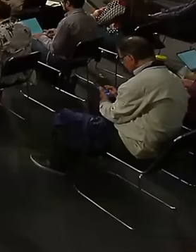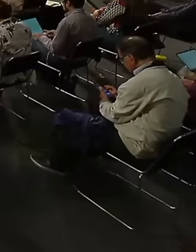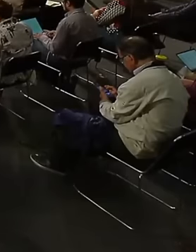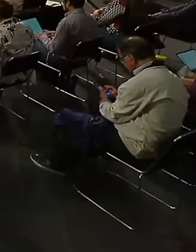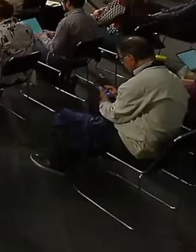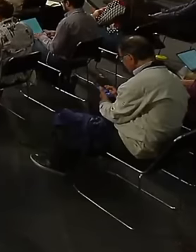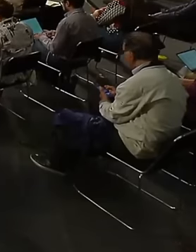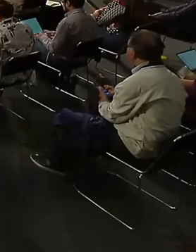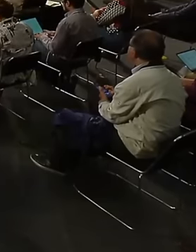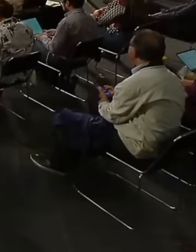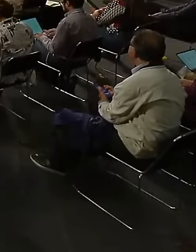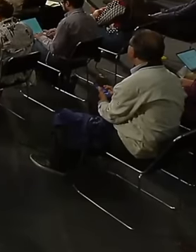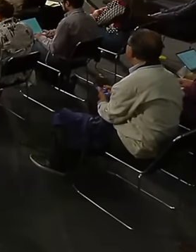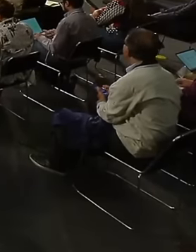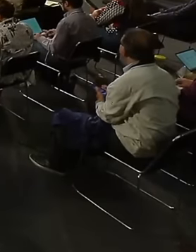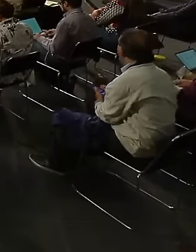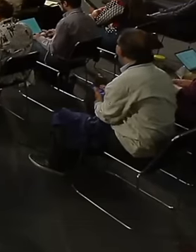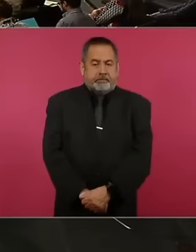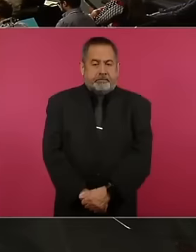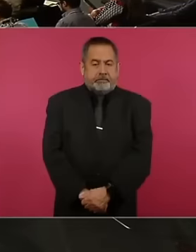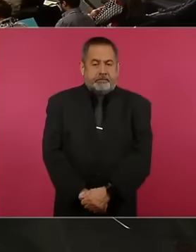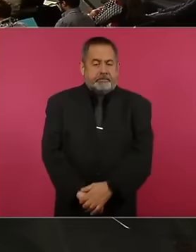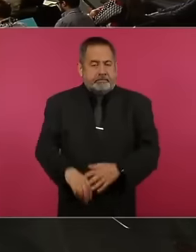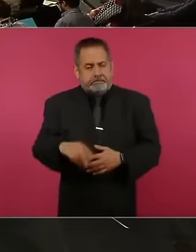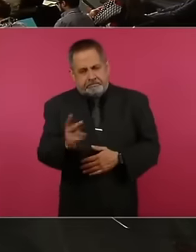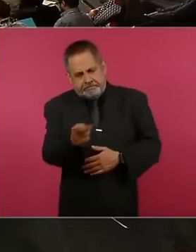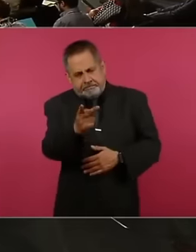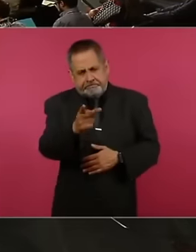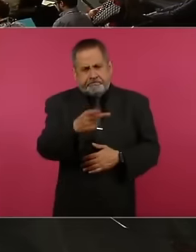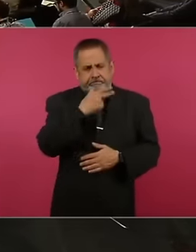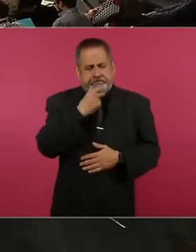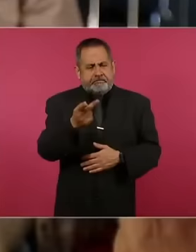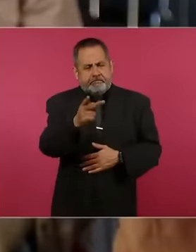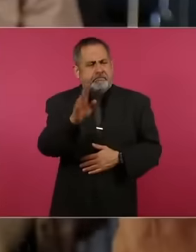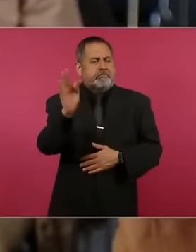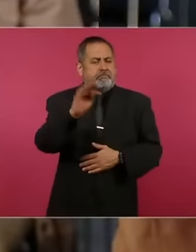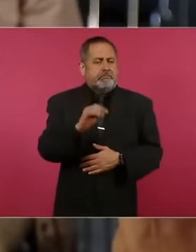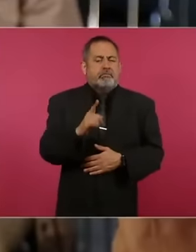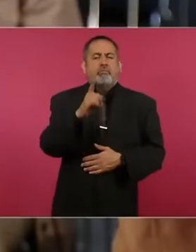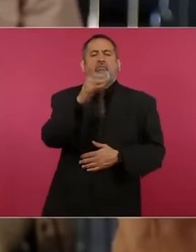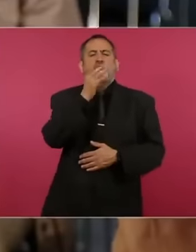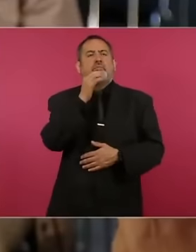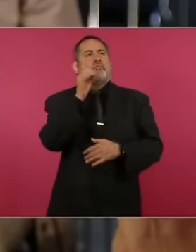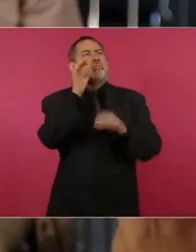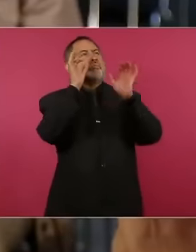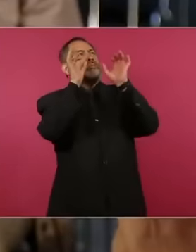that can be caused by a person seeing even for a minute in the retina, which is basically